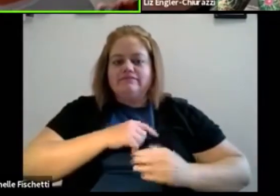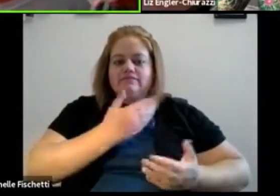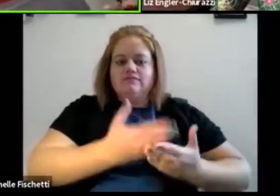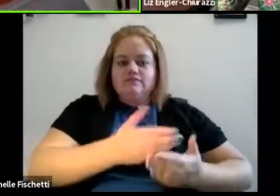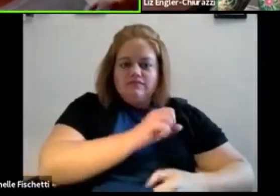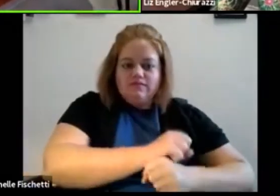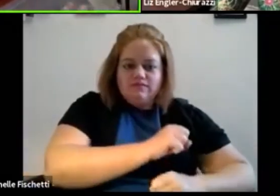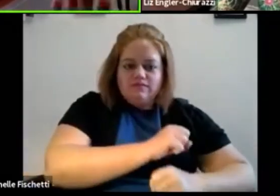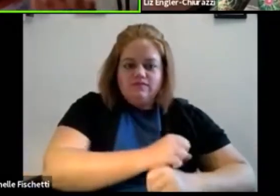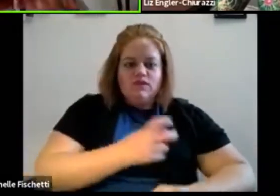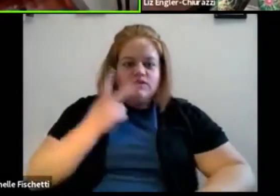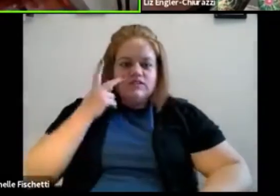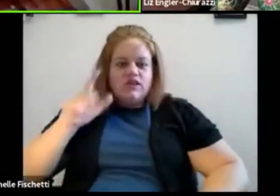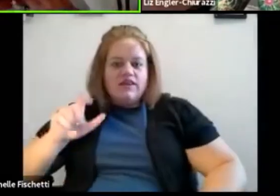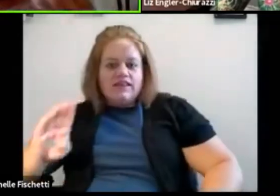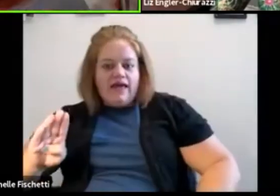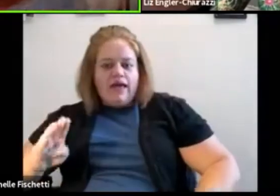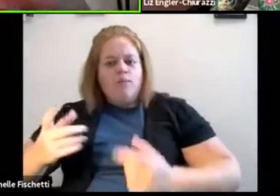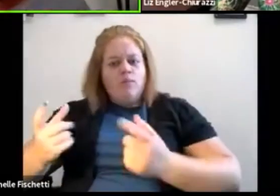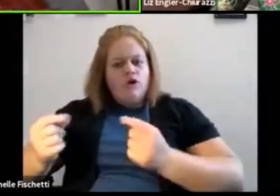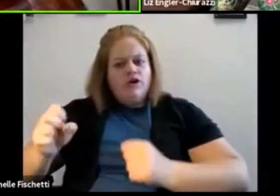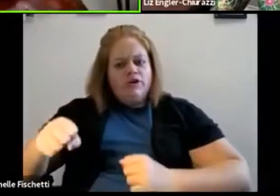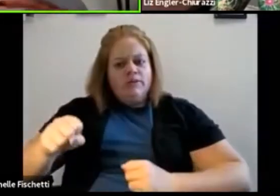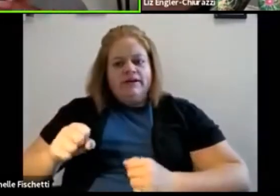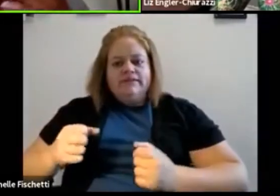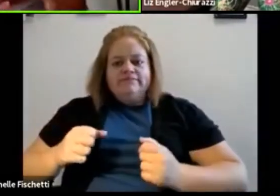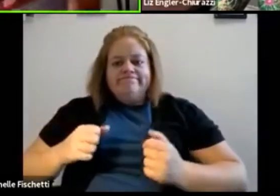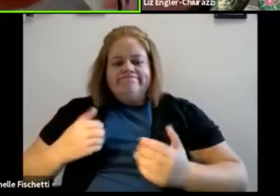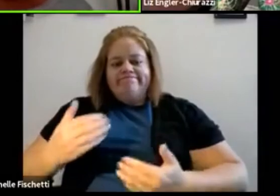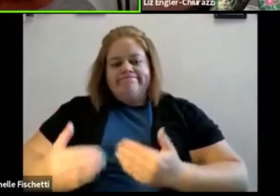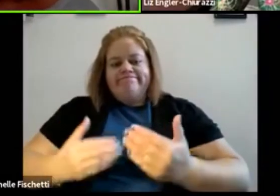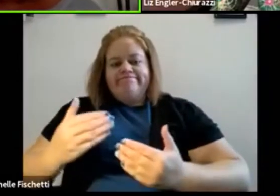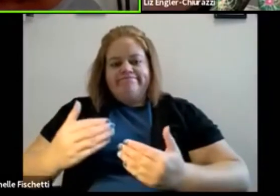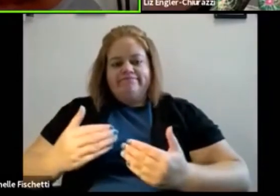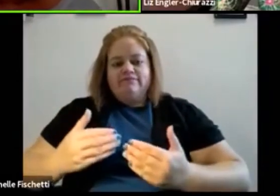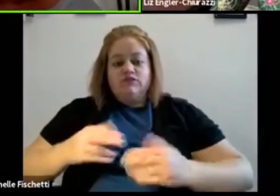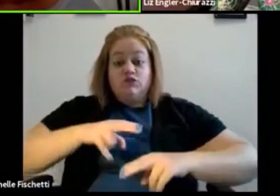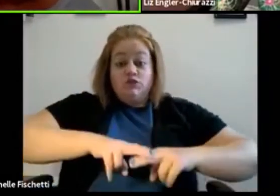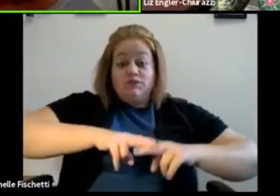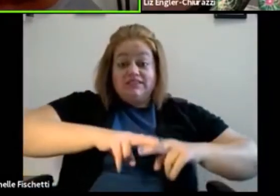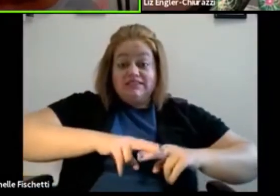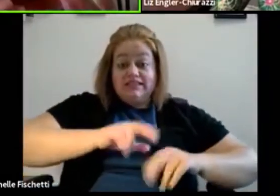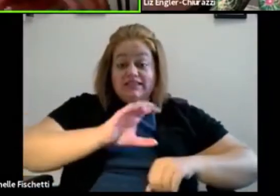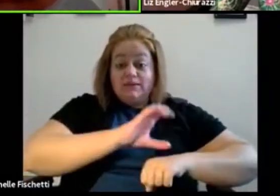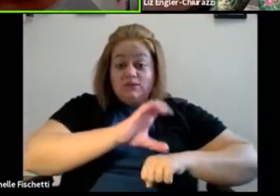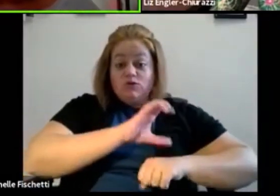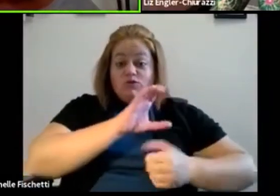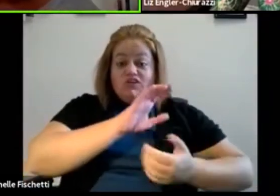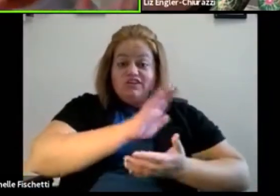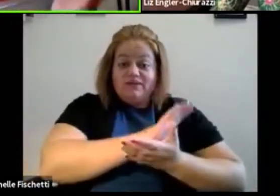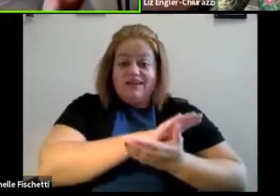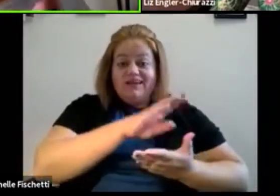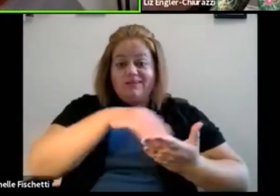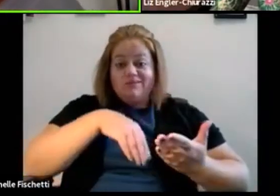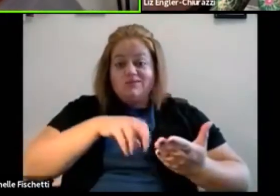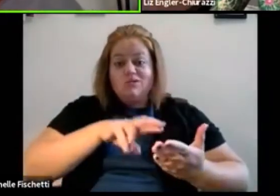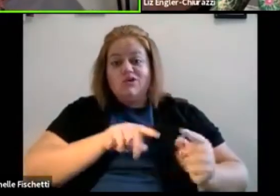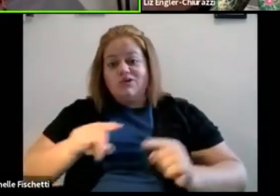know what you're doing, but like what is just a normal day, are you at your desk sometimes doing paperwork and computer work, are you in the lab most of the time